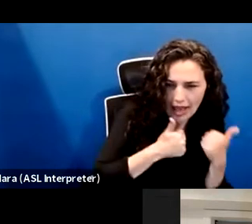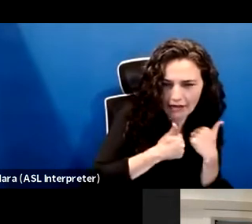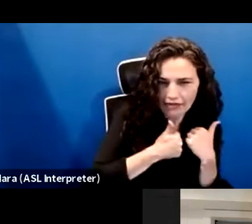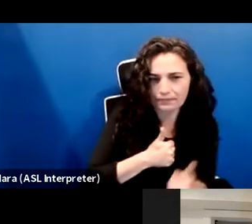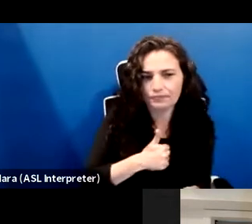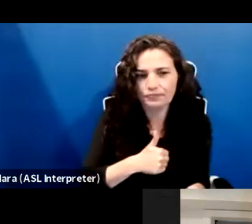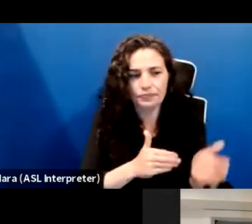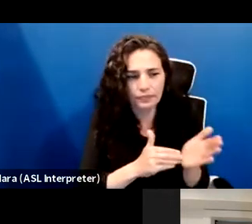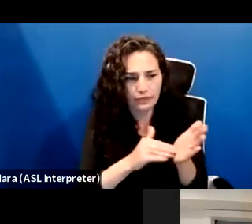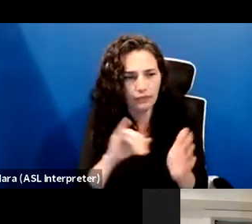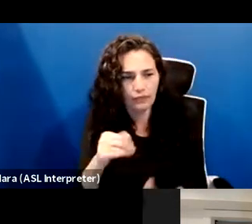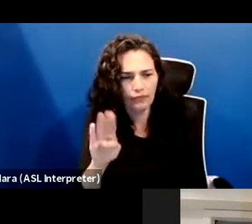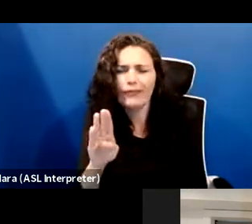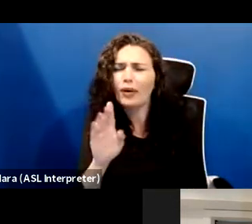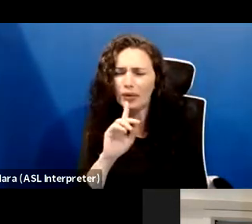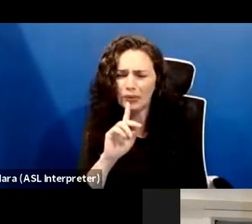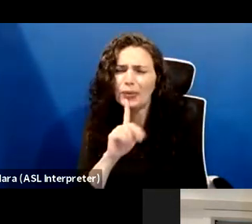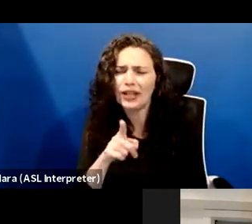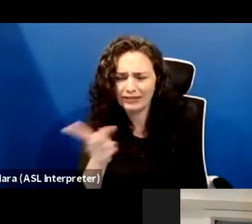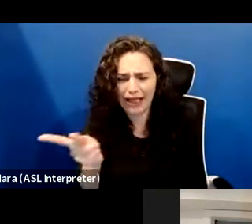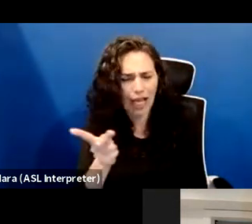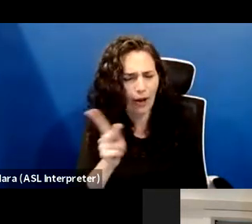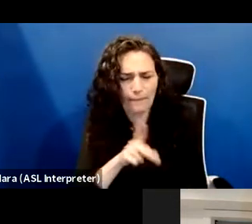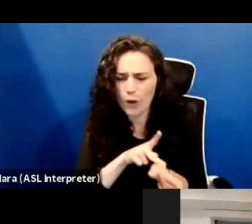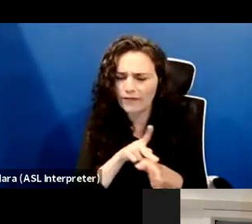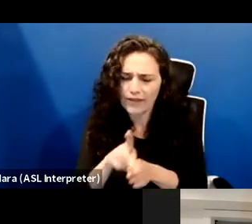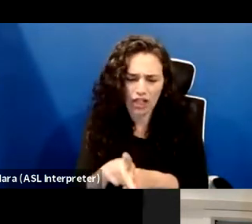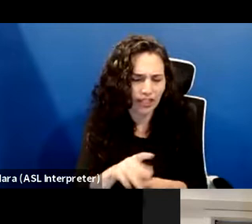you know, without that level of professionalism,